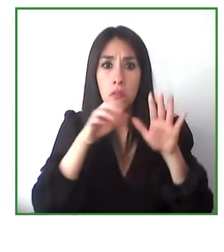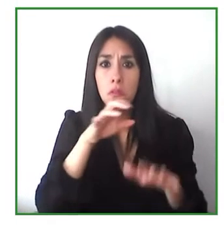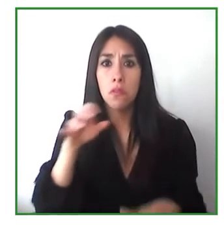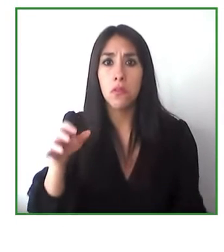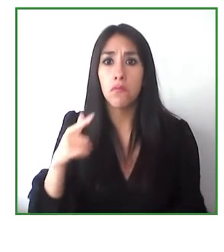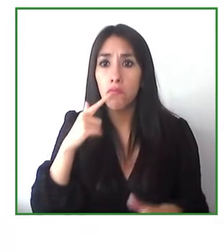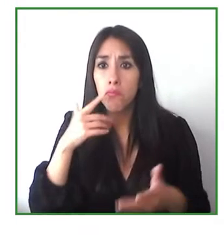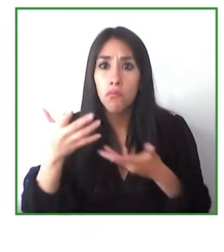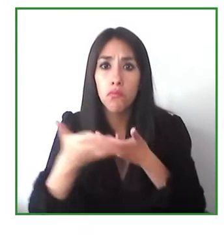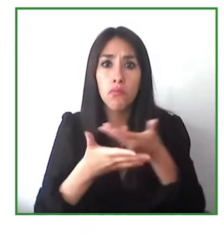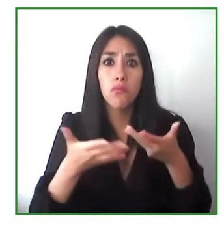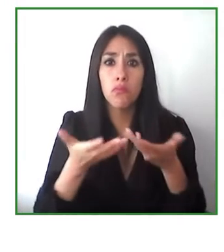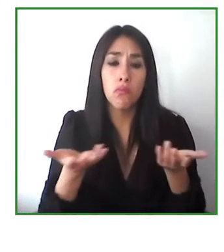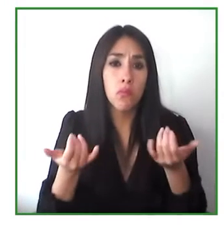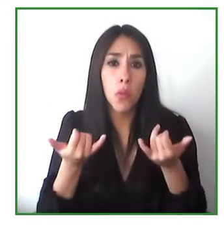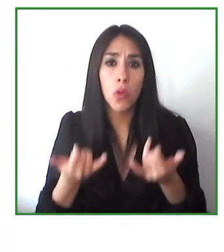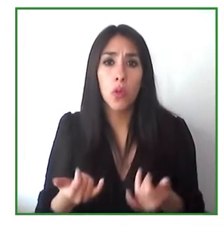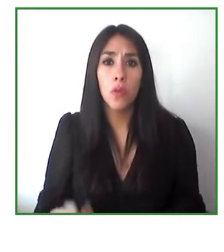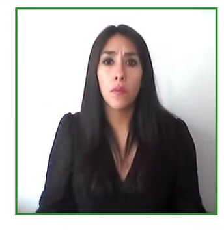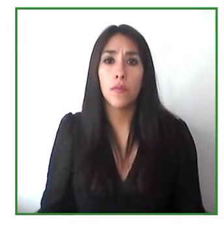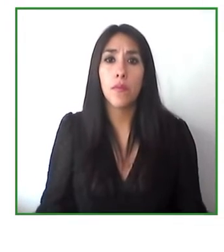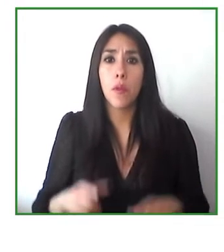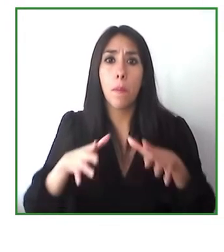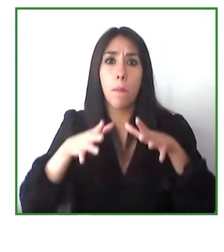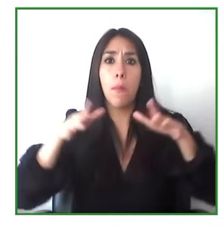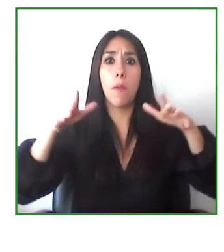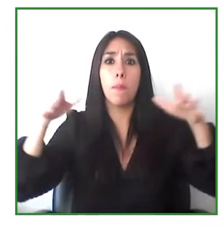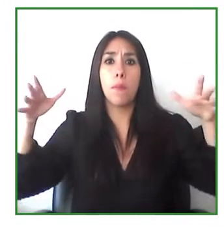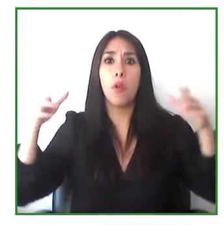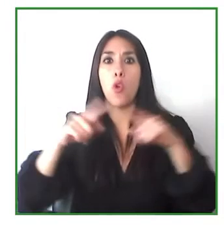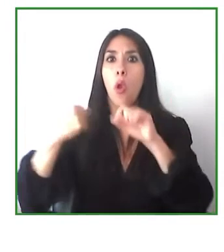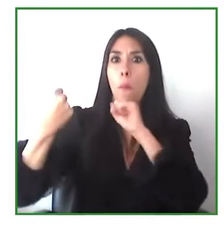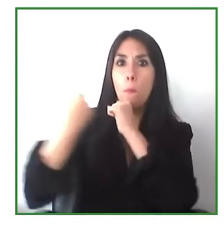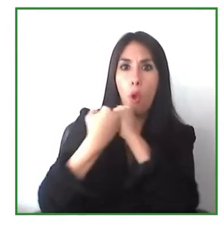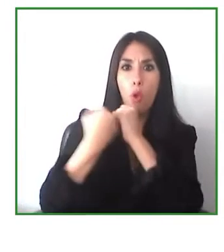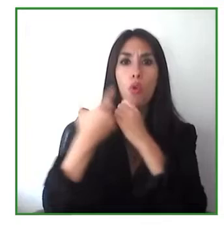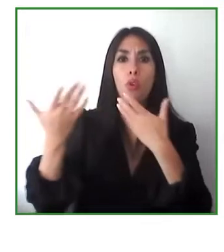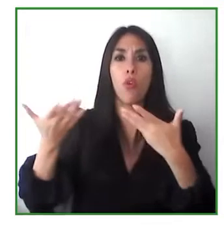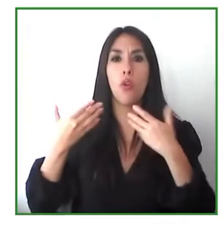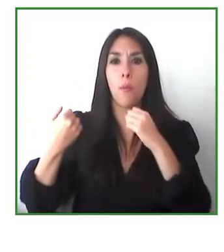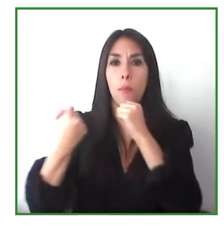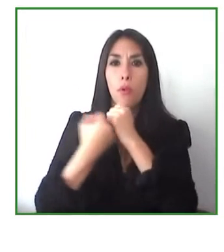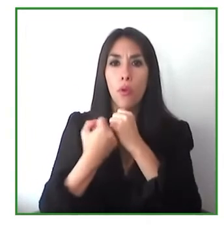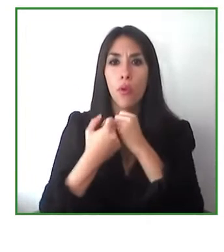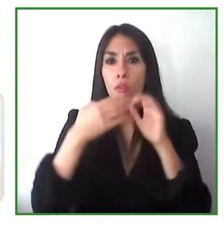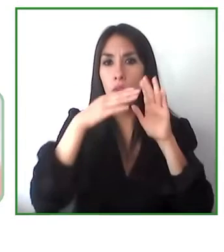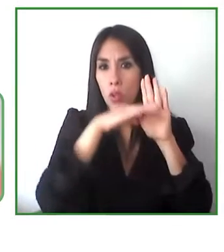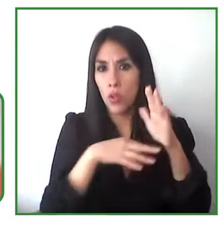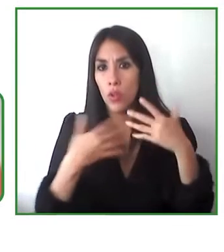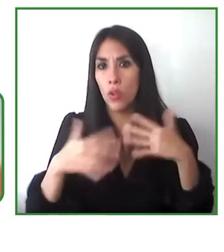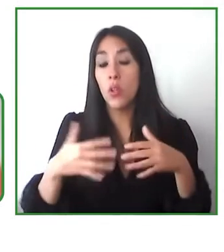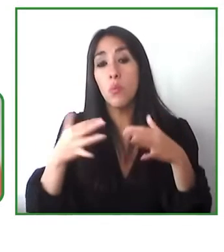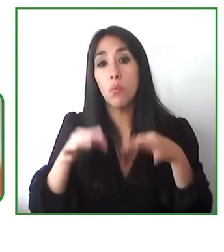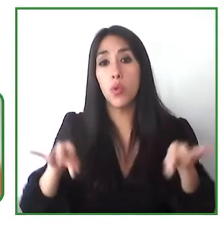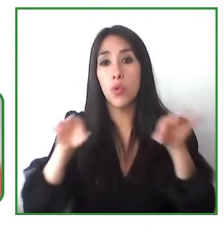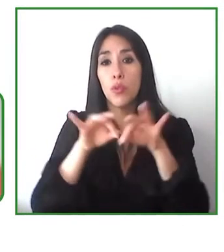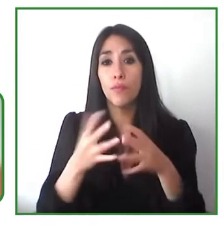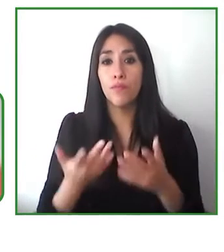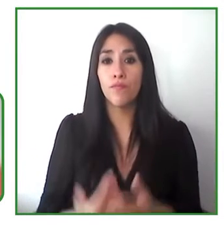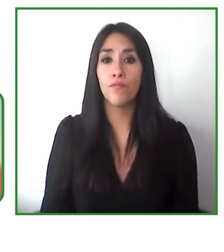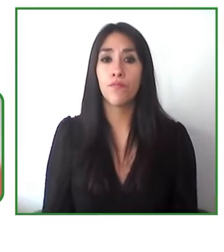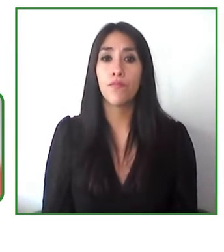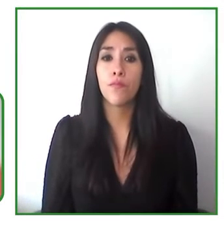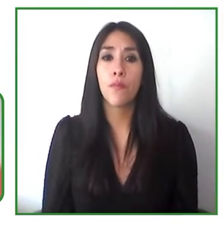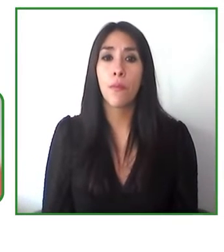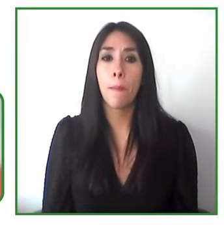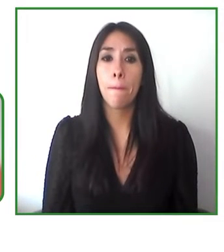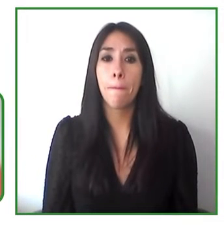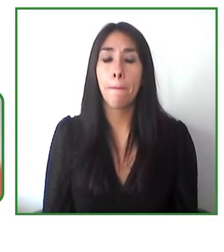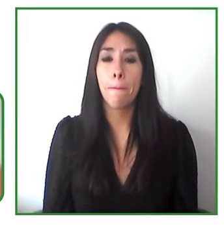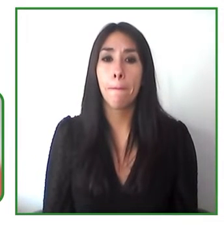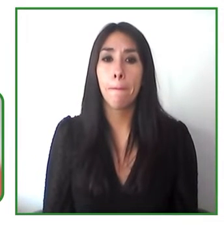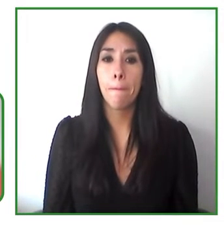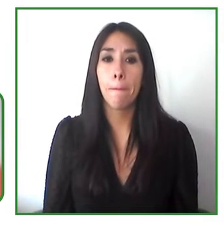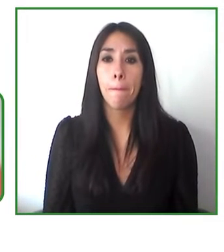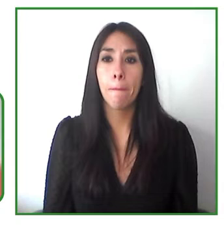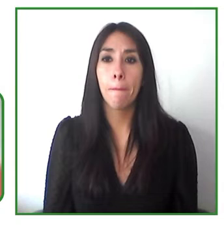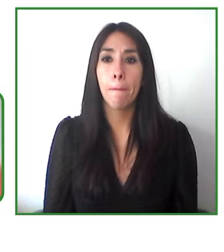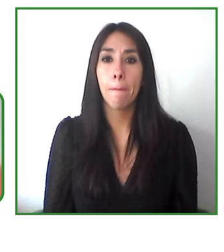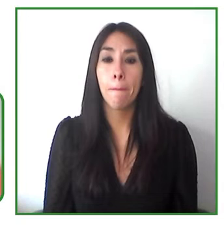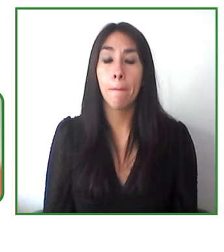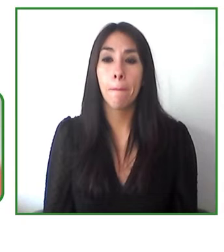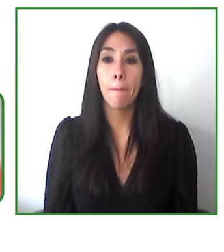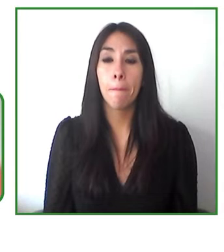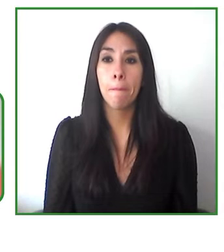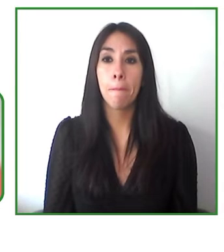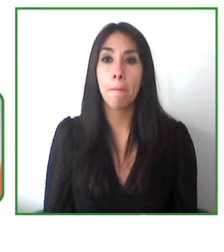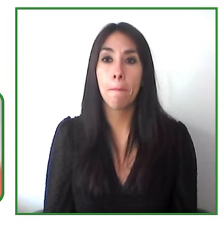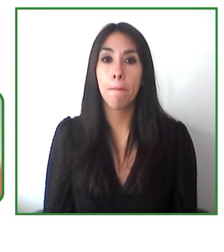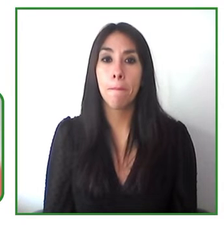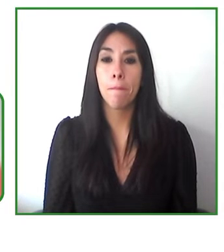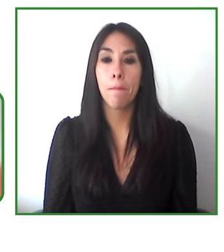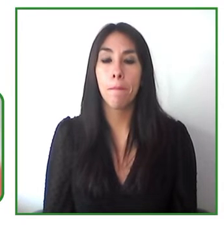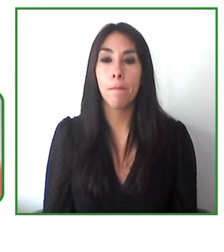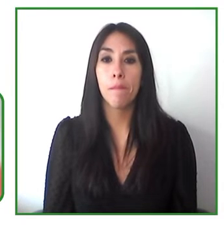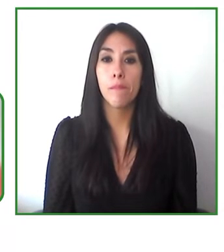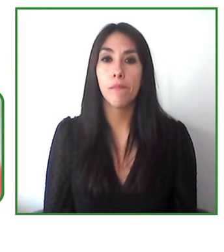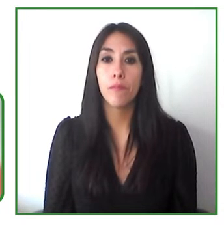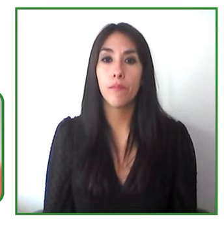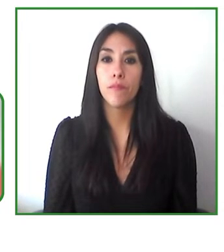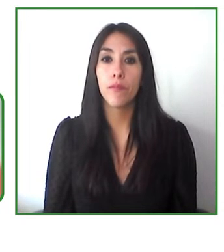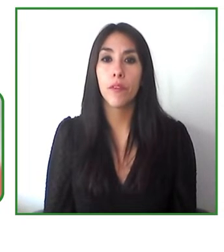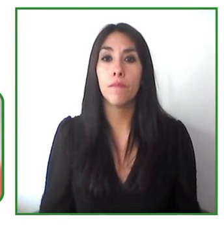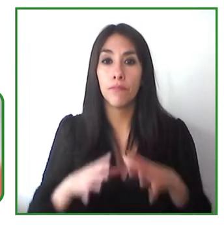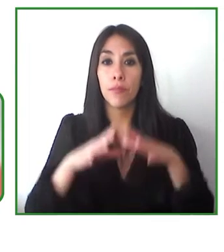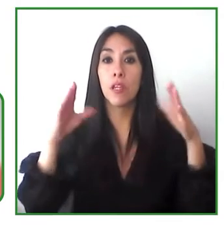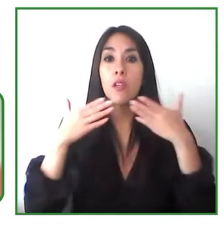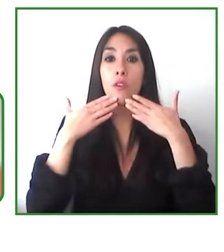projects and i was very impressed with that thank you thank you chris